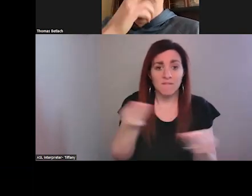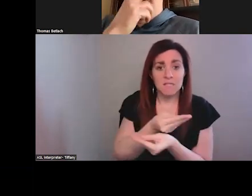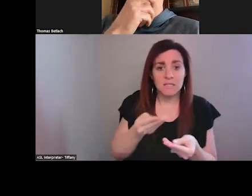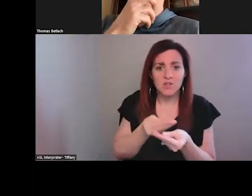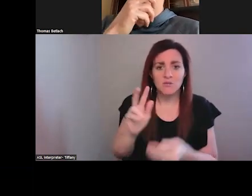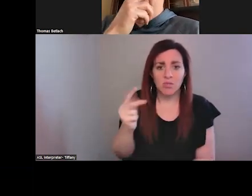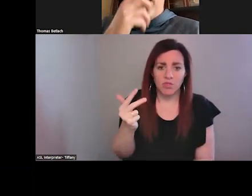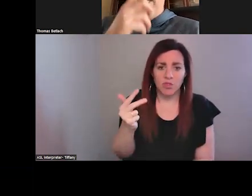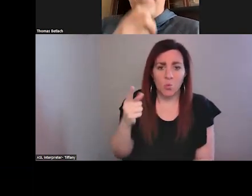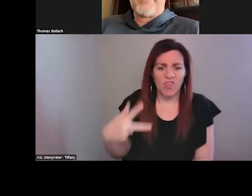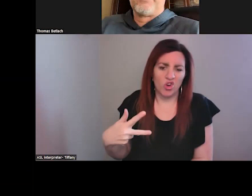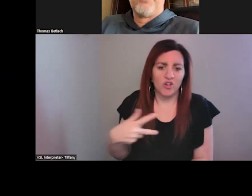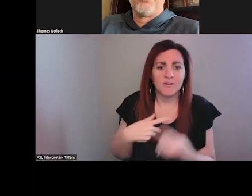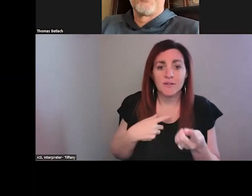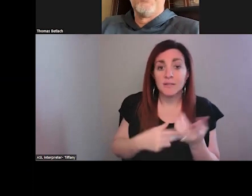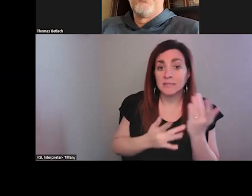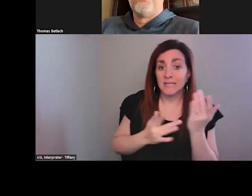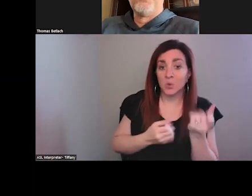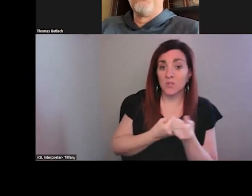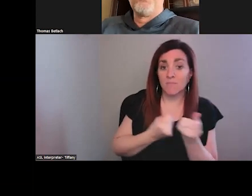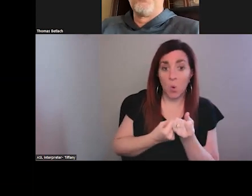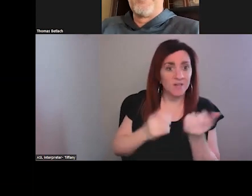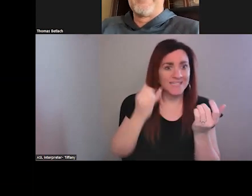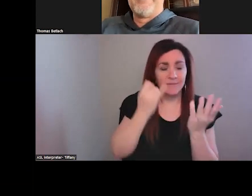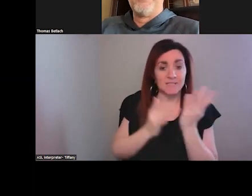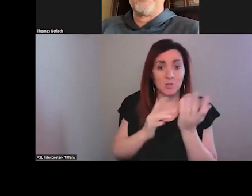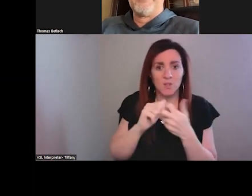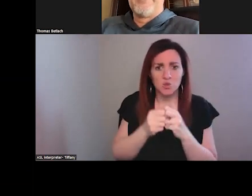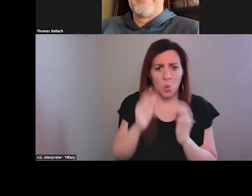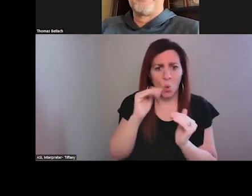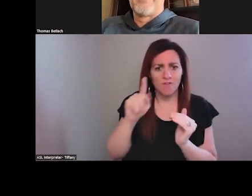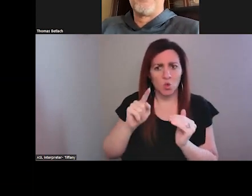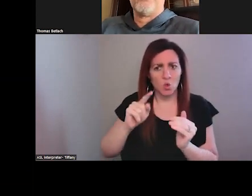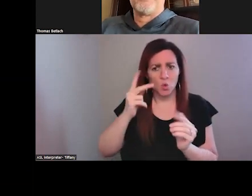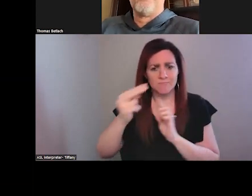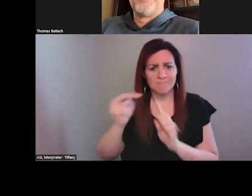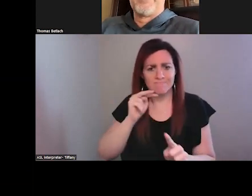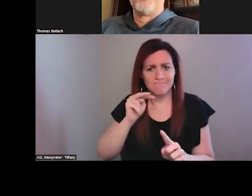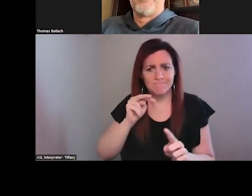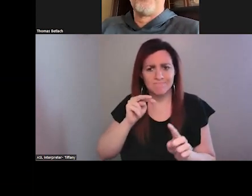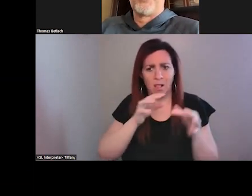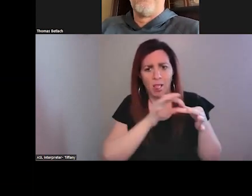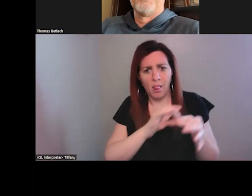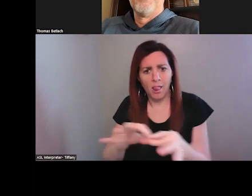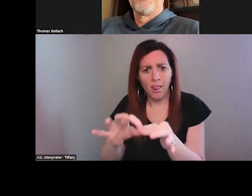SUPPORT... IF YOU HAVE TECHNICAL ISSUES, HOPEFULLY YOU VIEW MEDICAID AS HELP TO SERVE